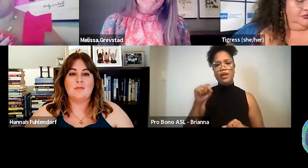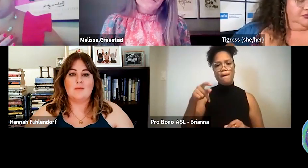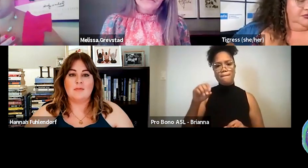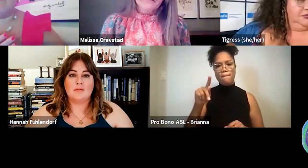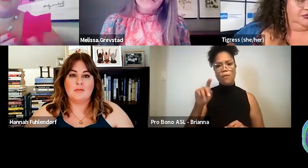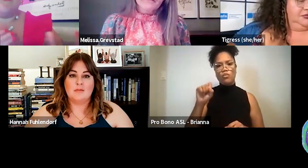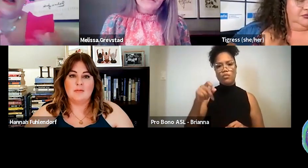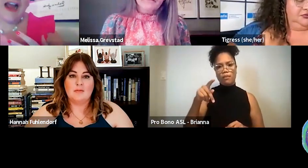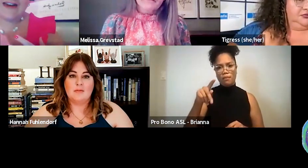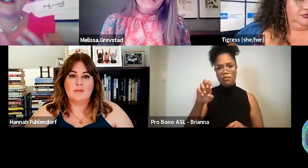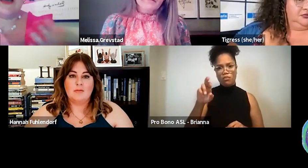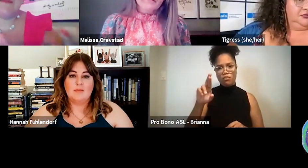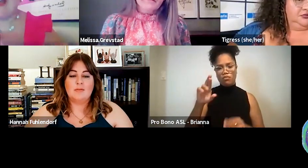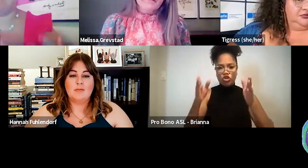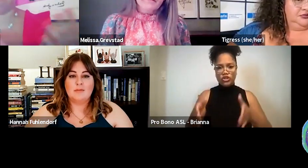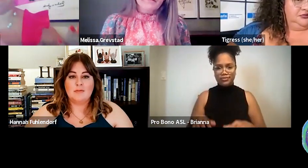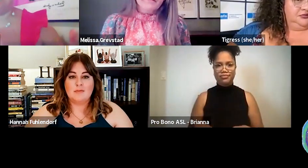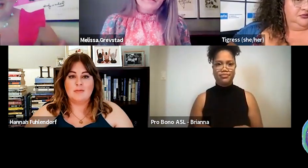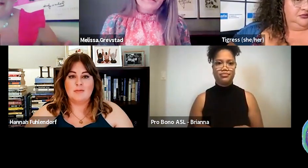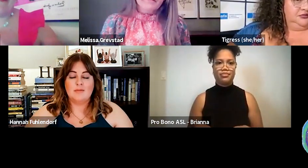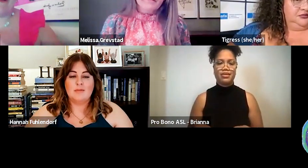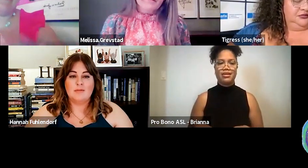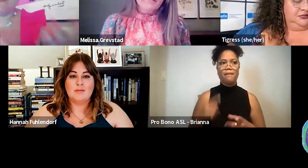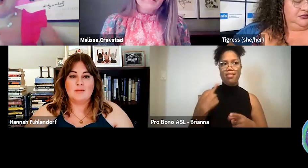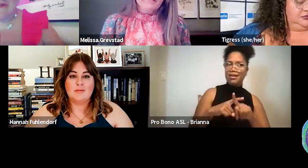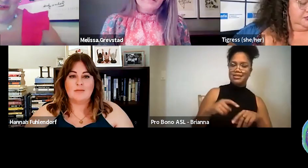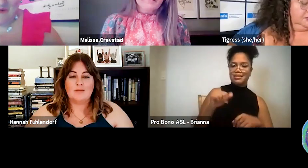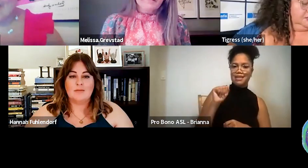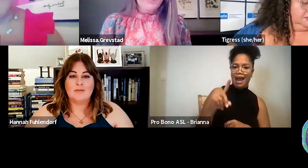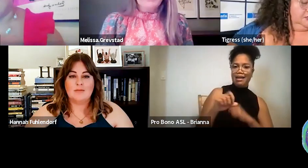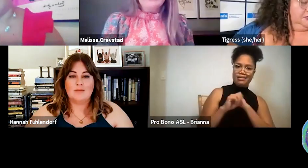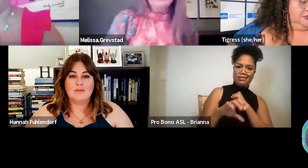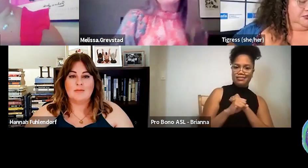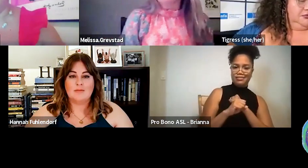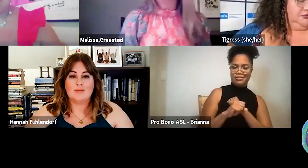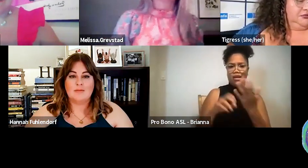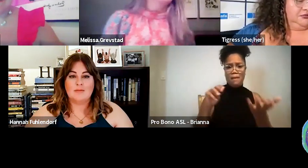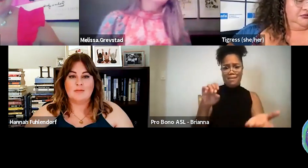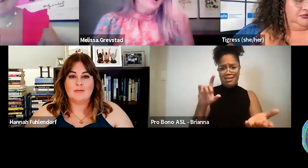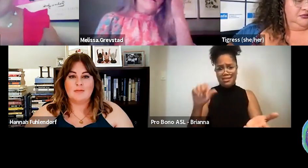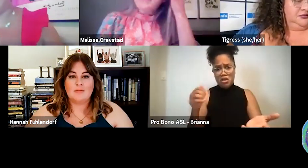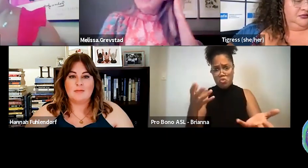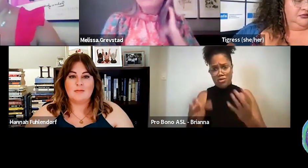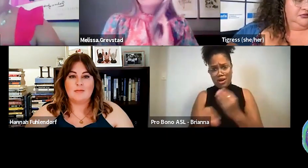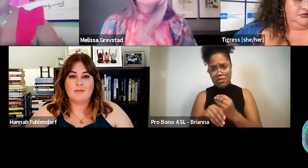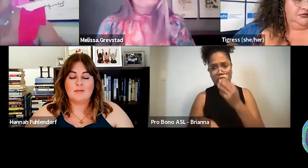And then from sort of like an ad campaign standpoint, Melissa, I don't know if you want to touch on that. Yeah, I was just going to say, I mean, again, it's